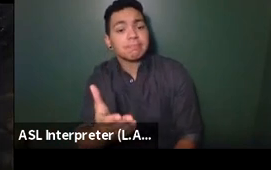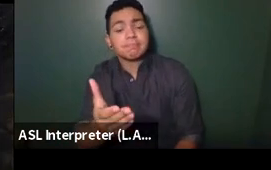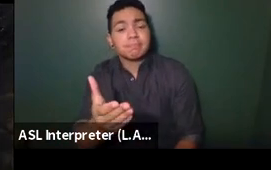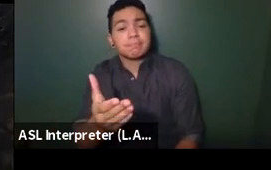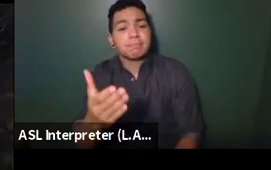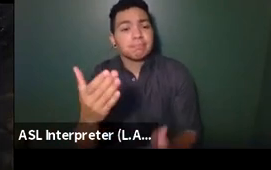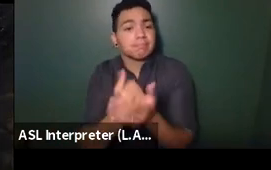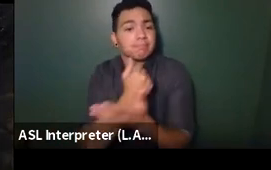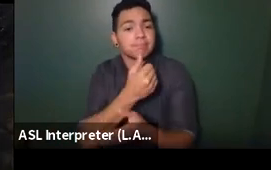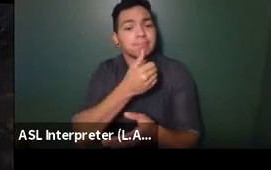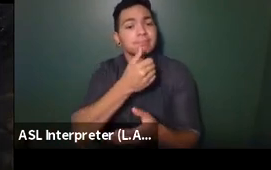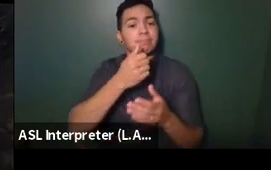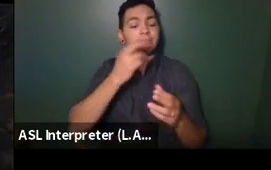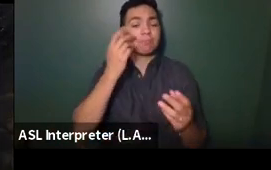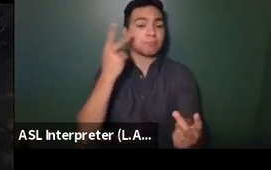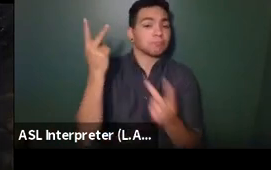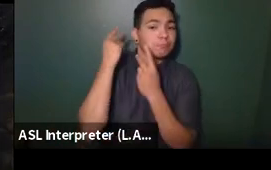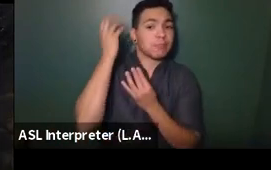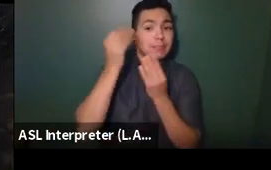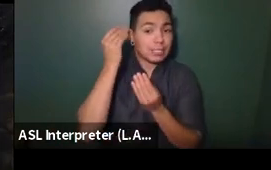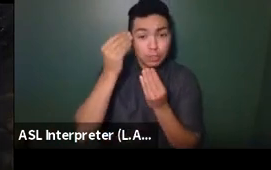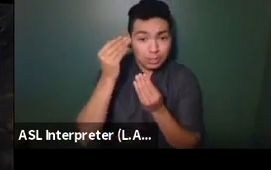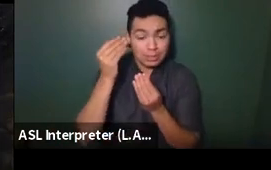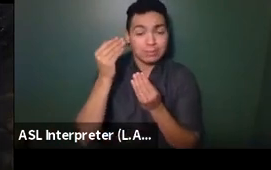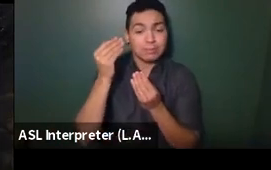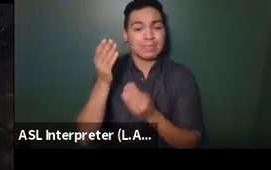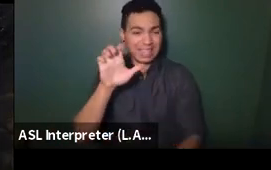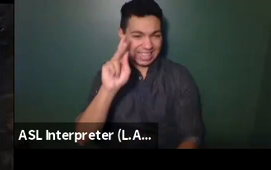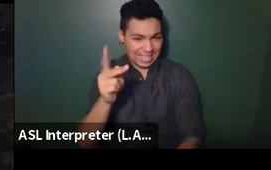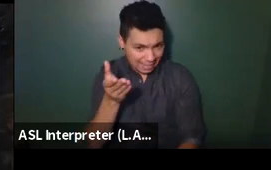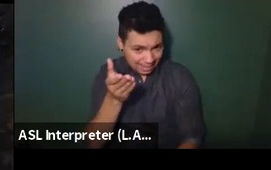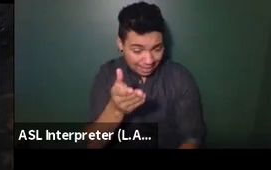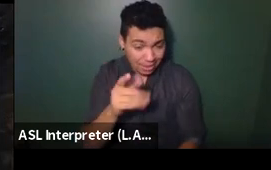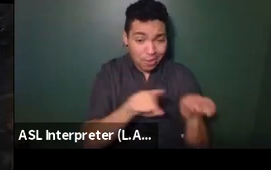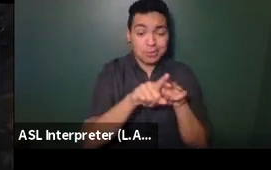Katherine Livick - ESD 112: complete the reflection that is linked and I believe they're going to put that in the chat for us.